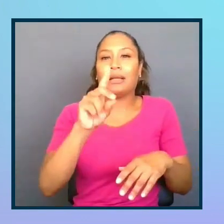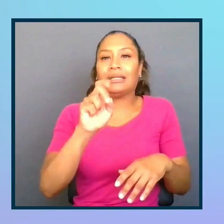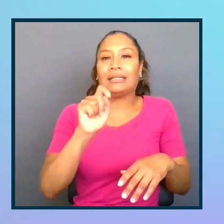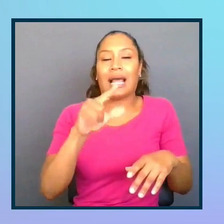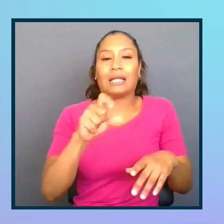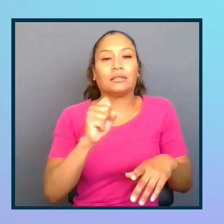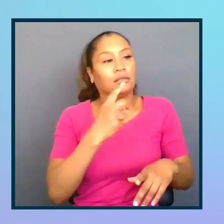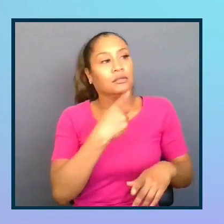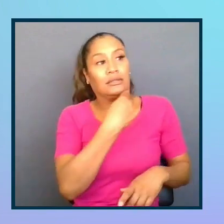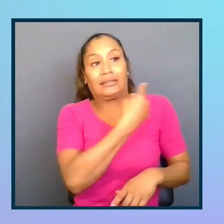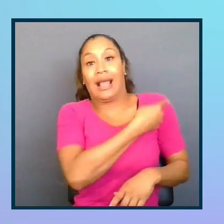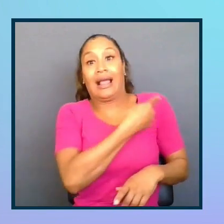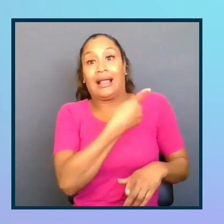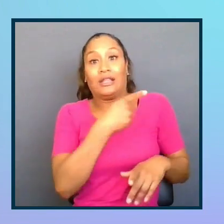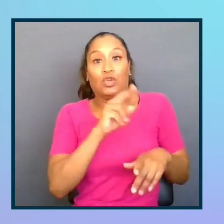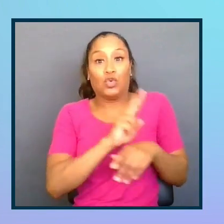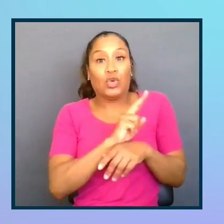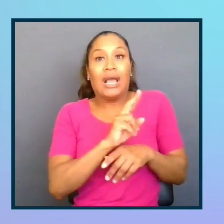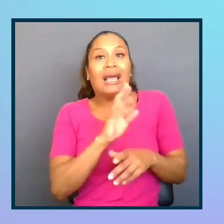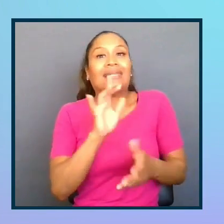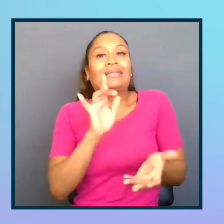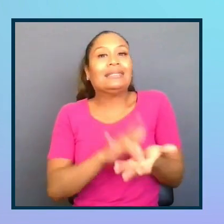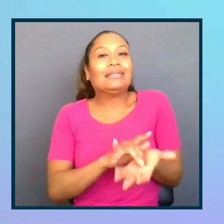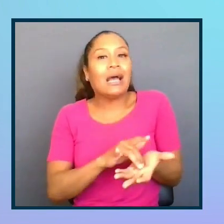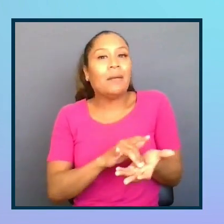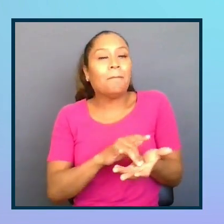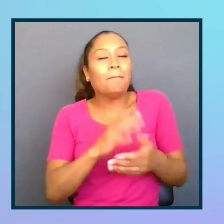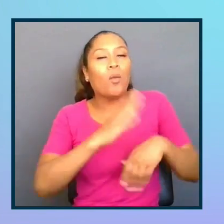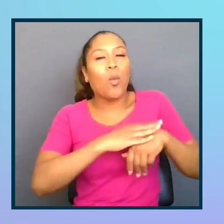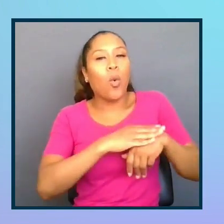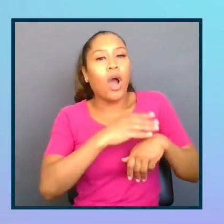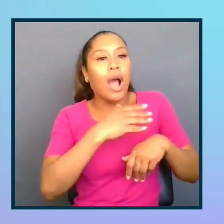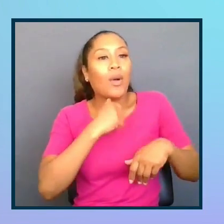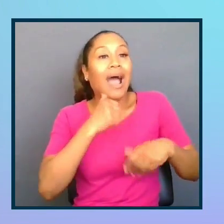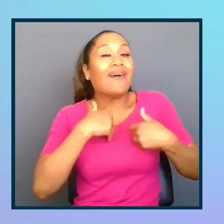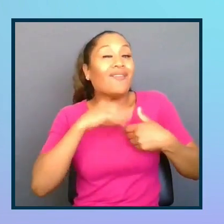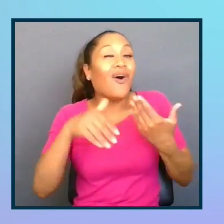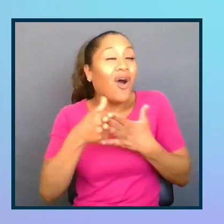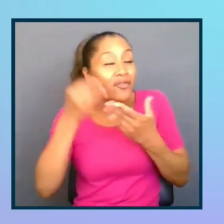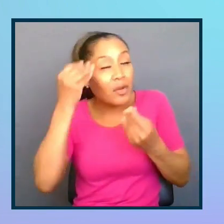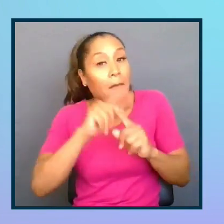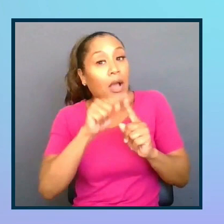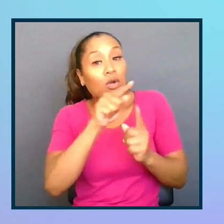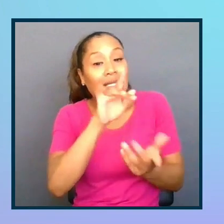well, we haven't quite got all this information through yet, 'cause it hasn't come through in the system, but you can tap for more details